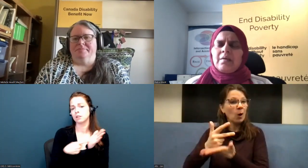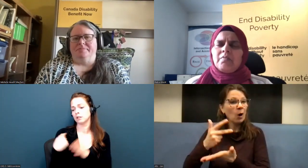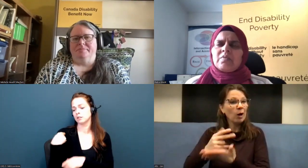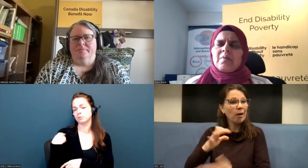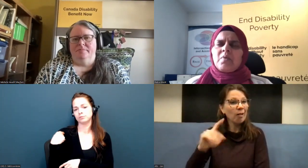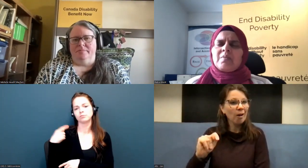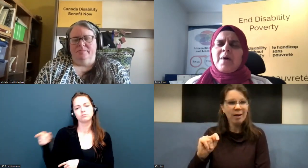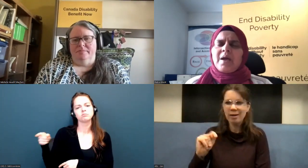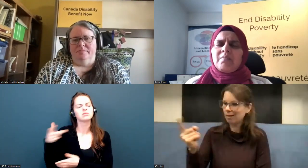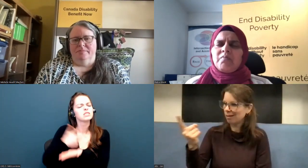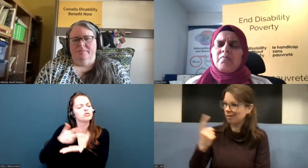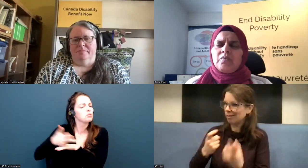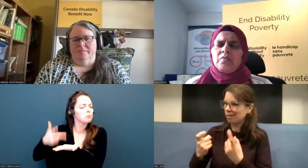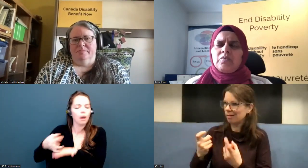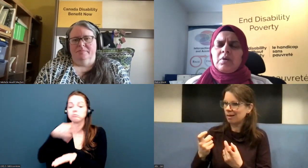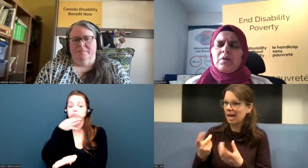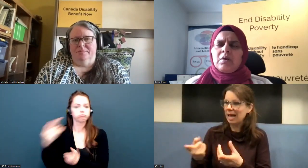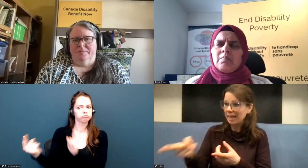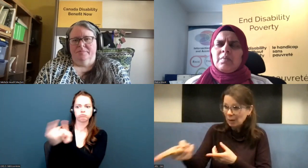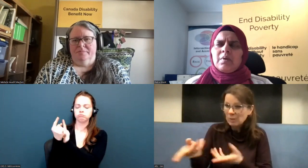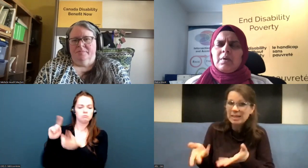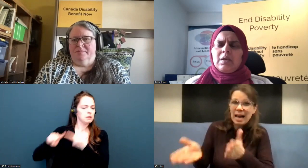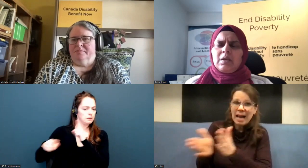SOMEONE TO BUY HIM FOOD.